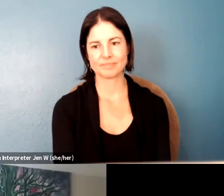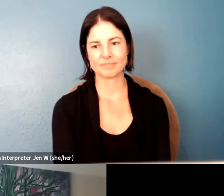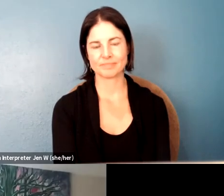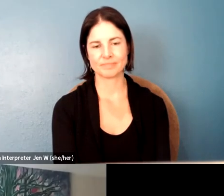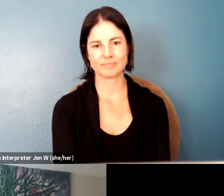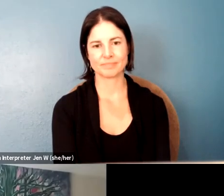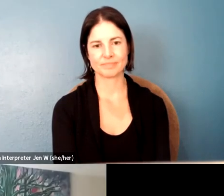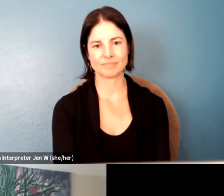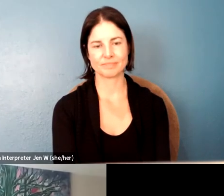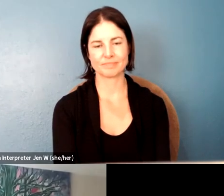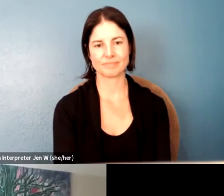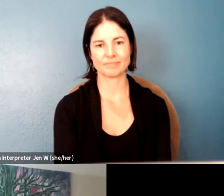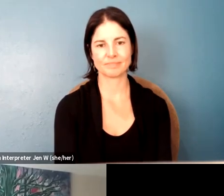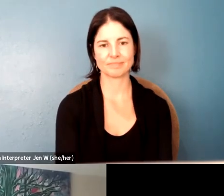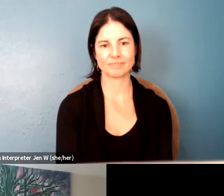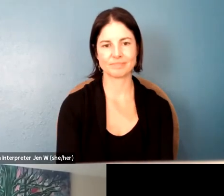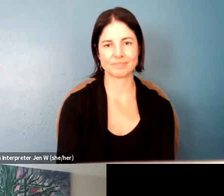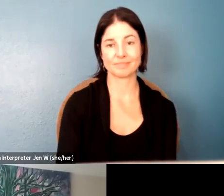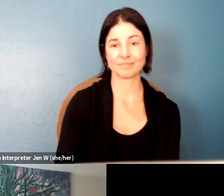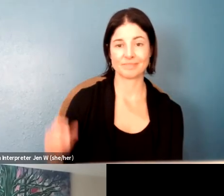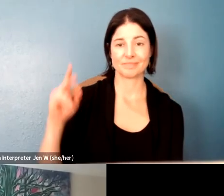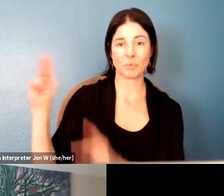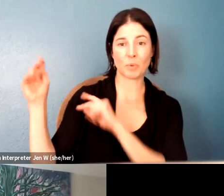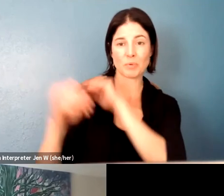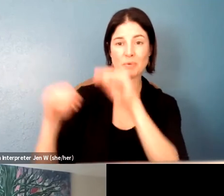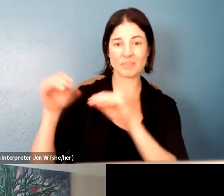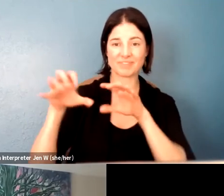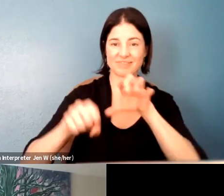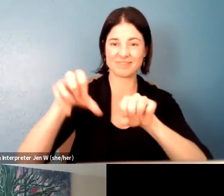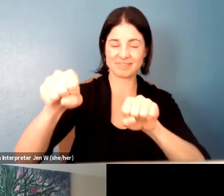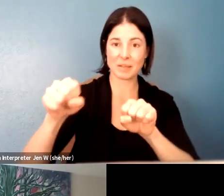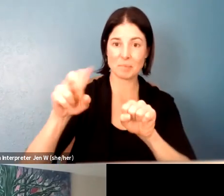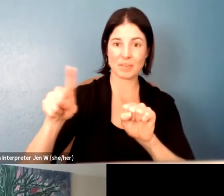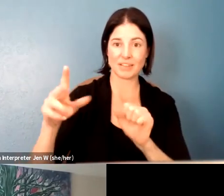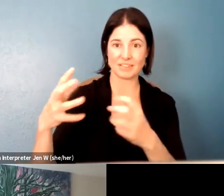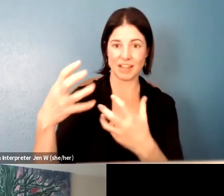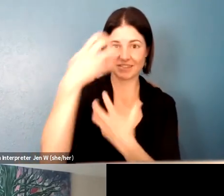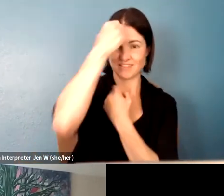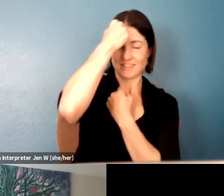colonialism does not get to own learning. So I want to welcome